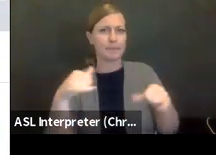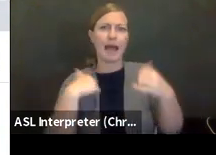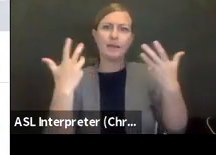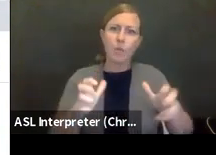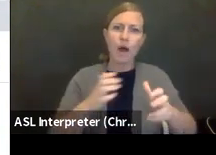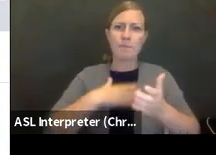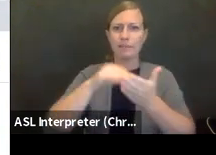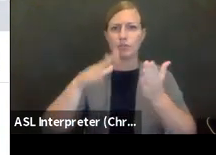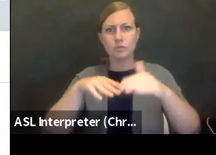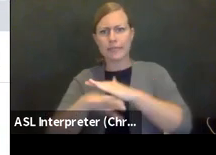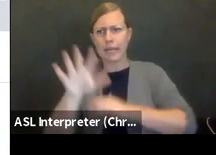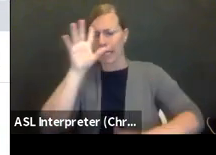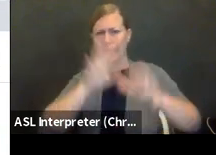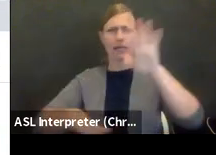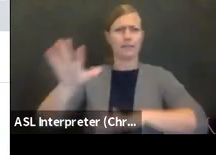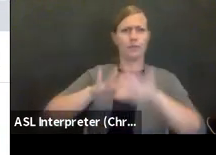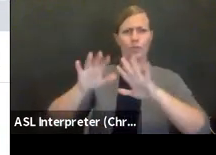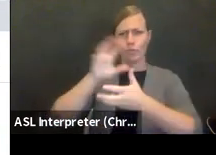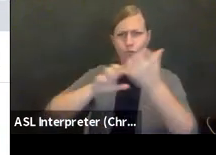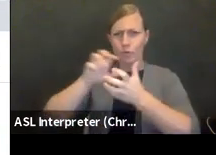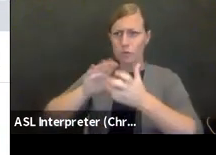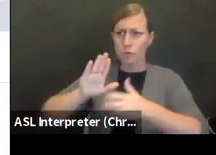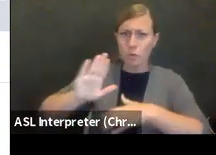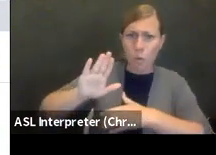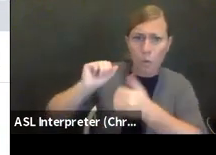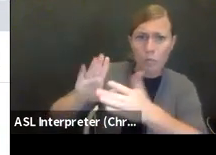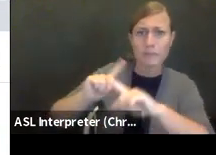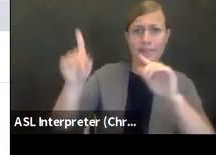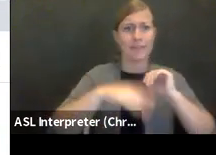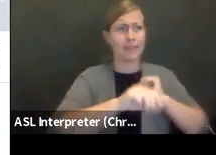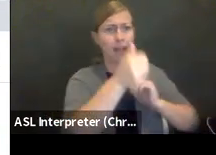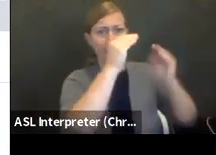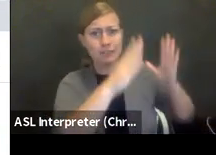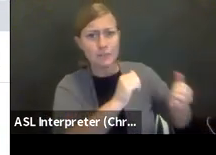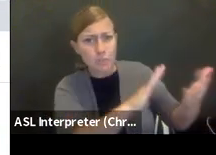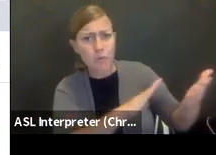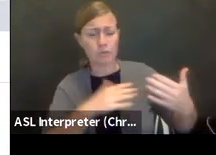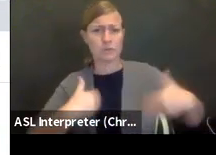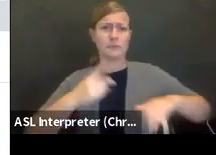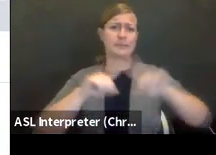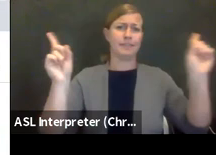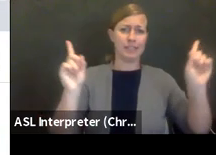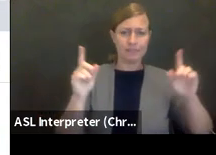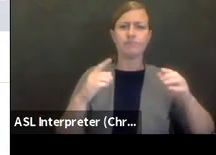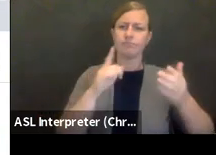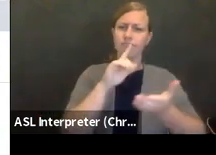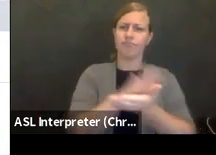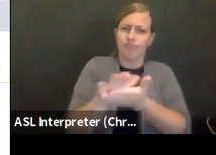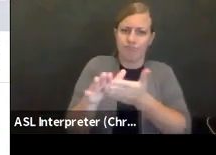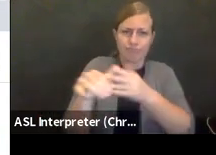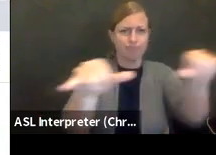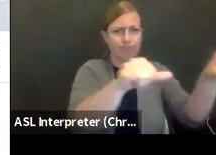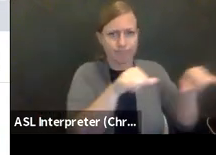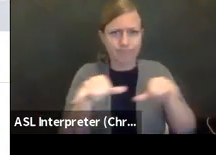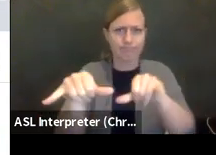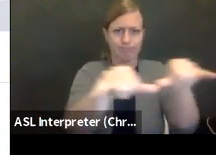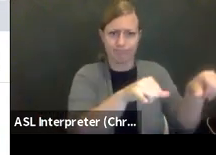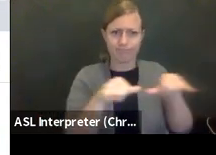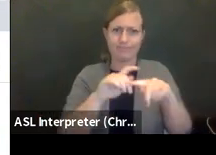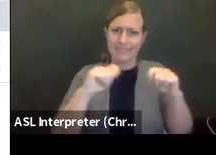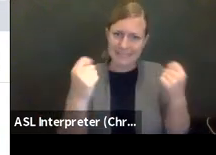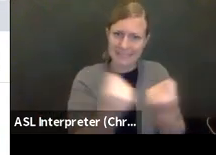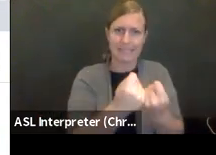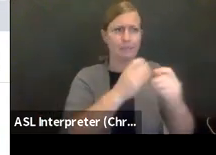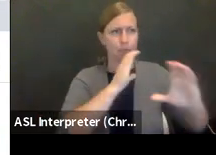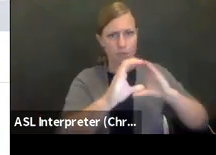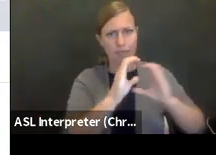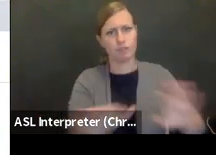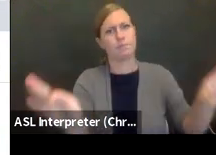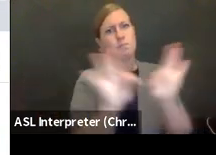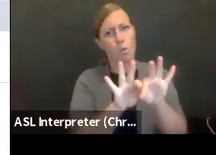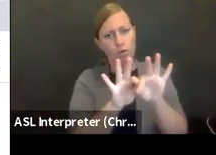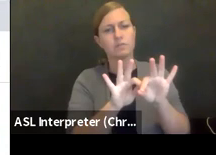ESD 112-- Kristina Wambold: My course and then go into another person that setup completely different and they're confused. So Consistency. Consistency. Consistency and communication is something I can't stress enough